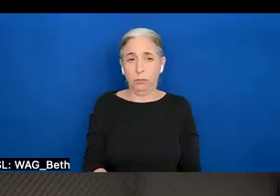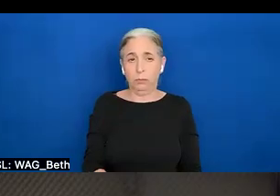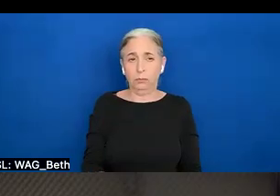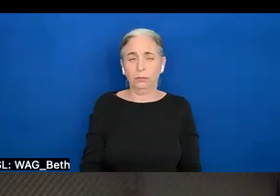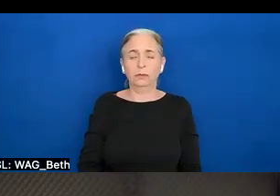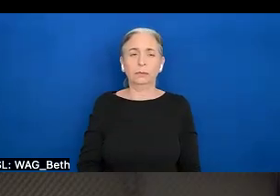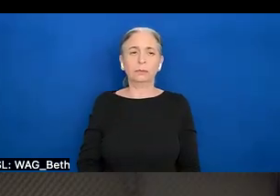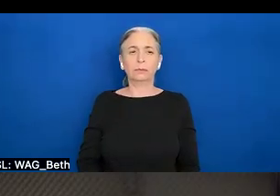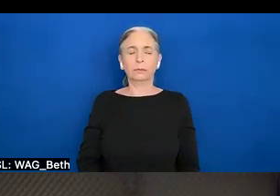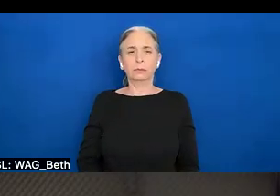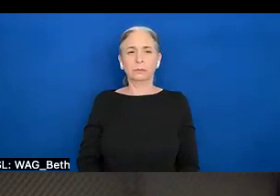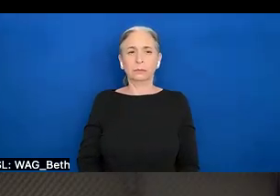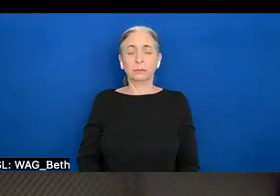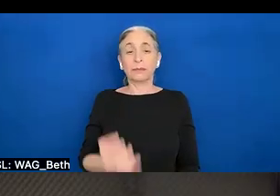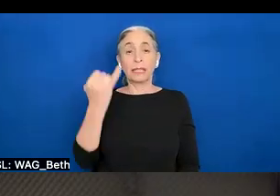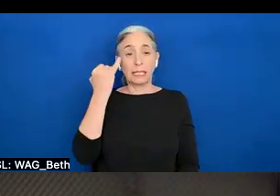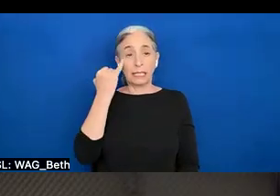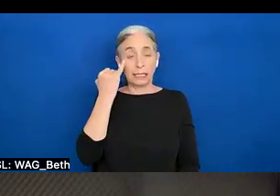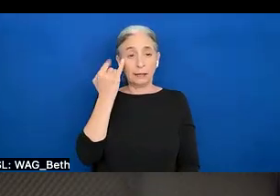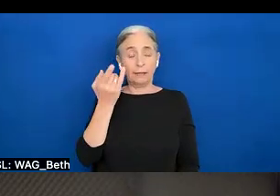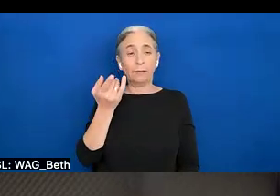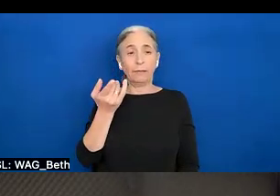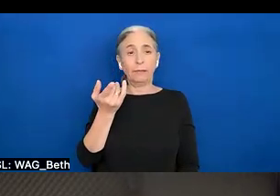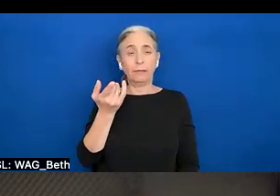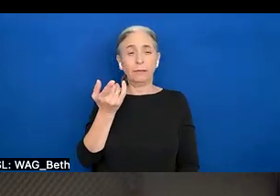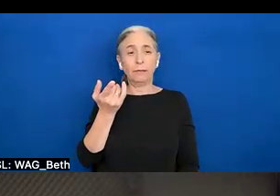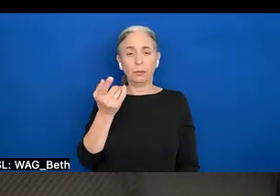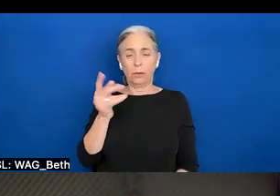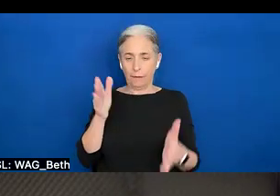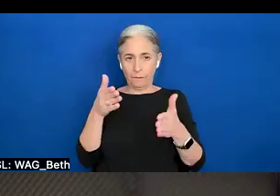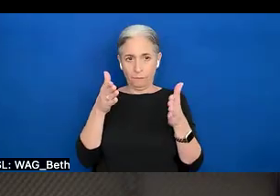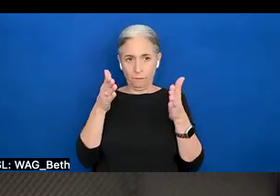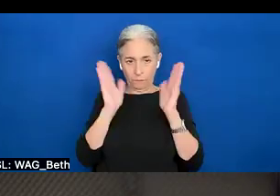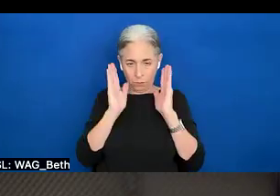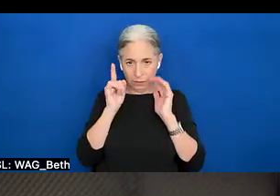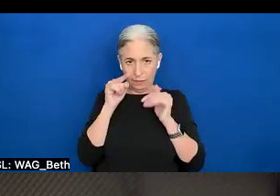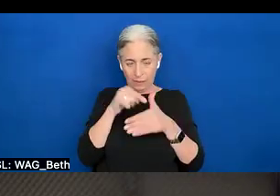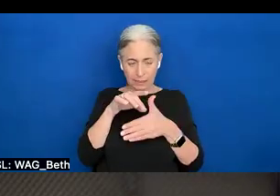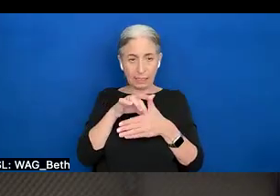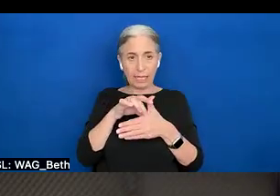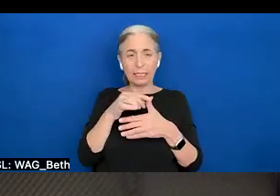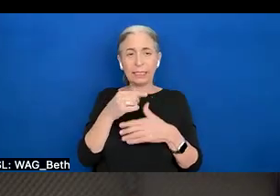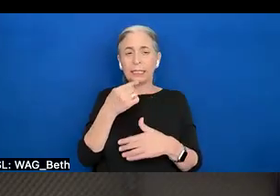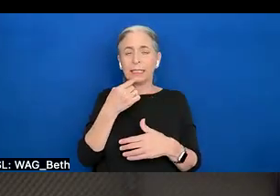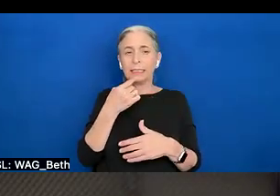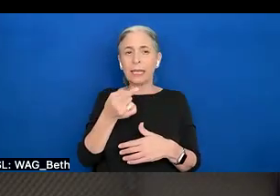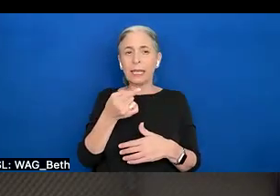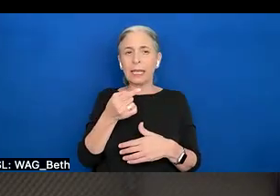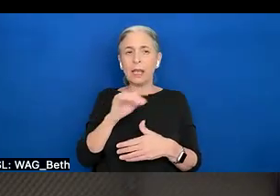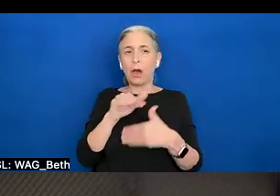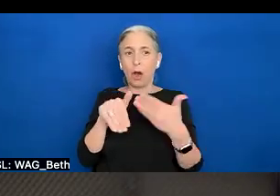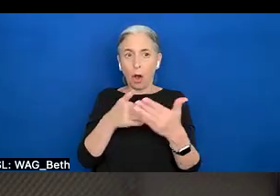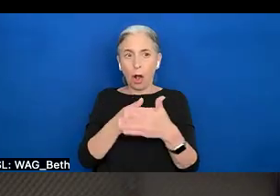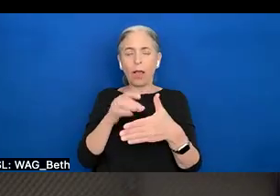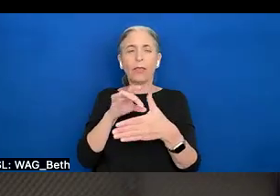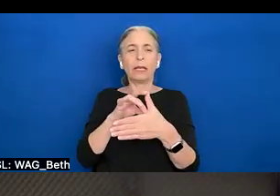So, if we focus on the content, we can see that all the